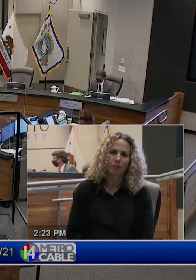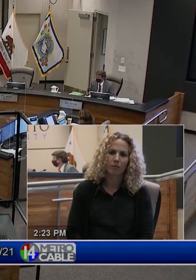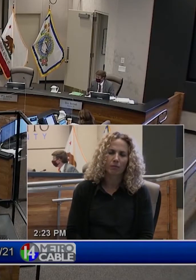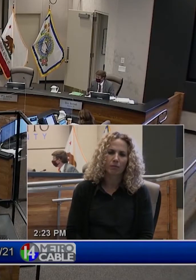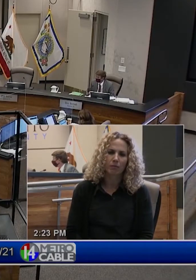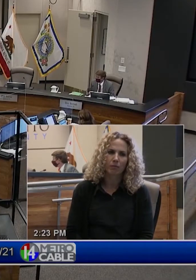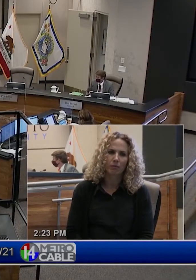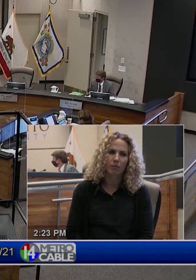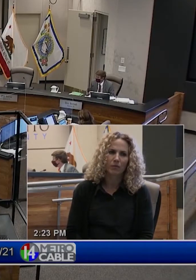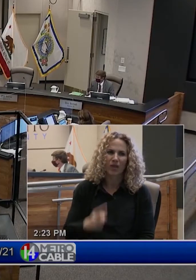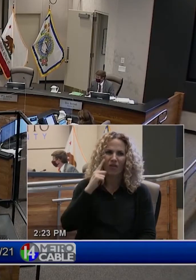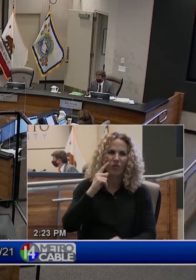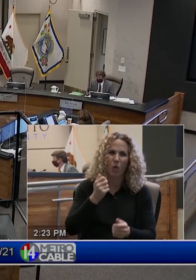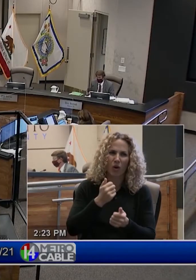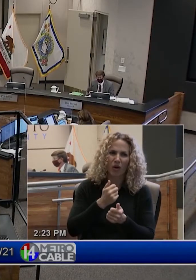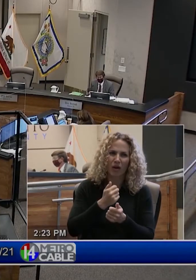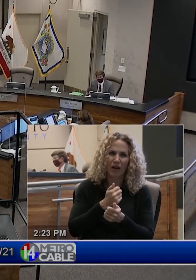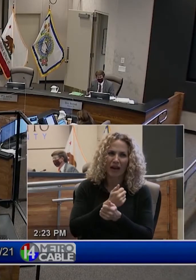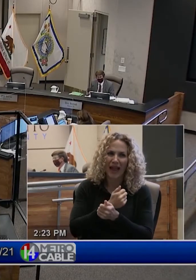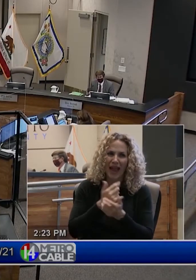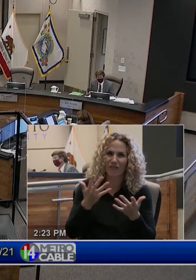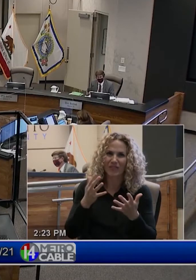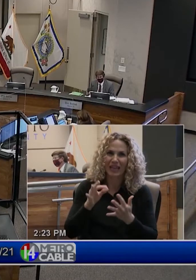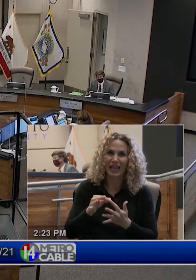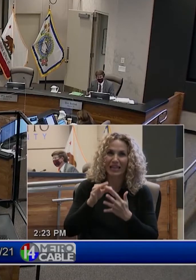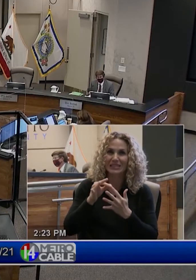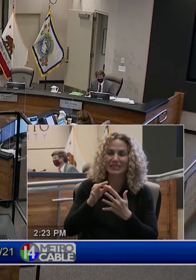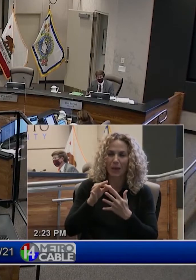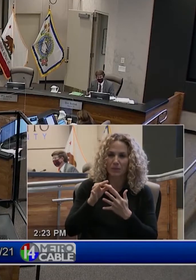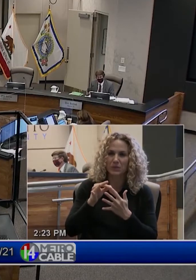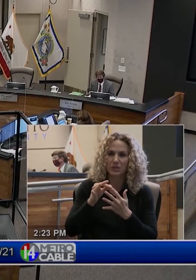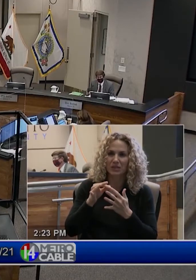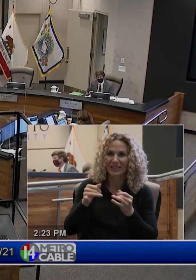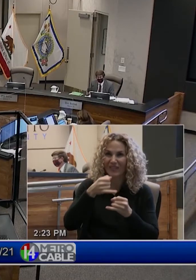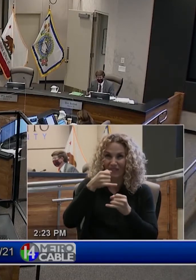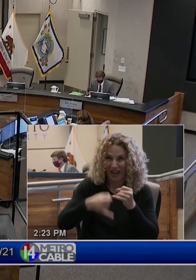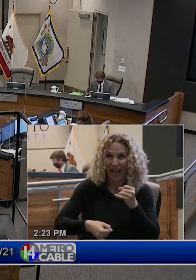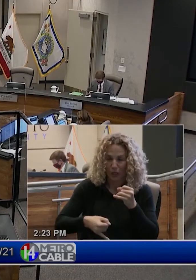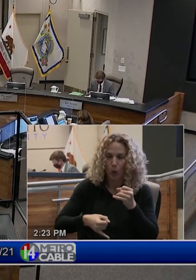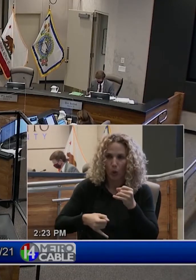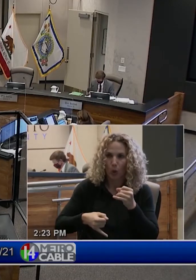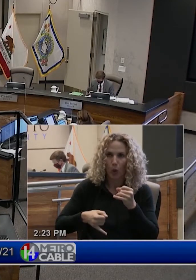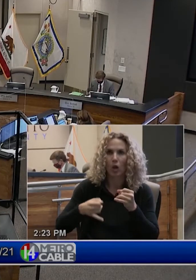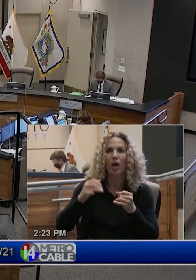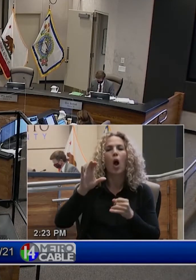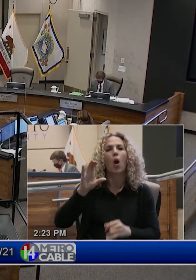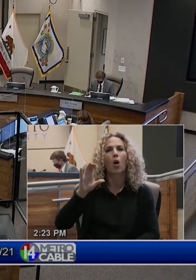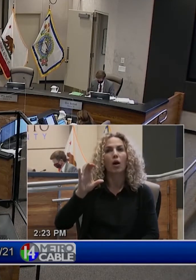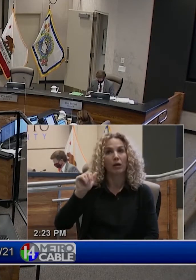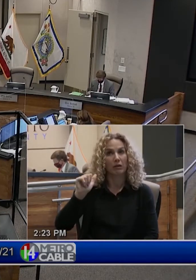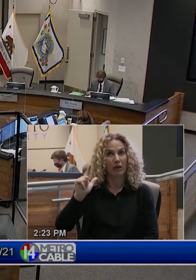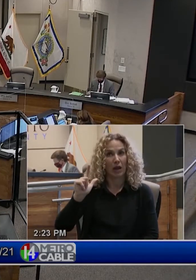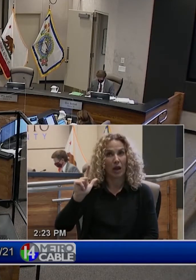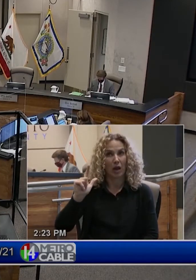INTO THE WEEK? . >> YES.